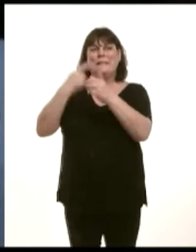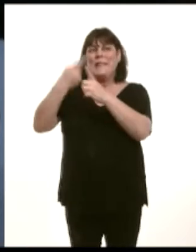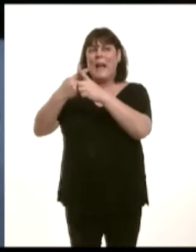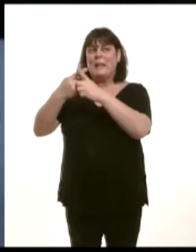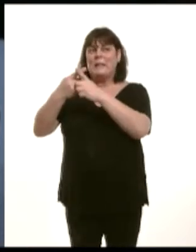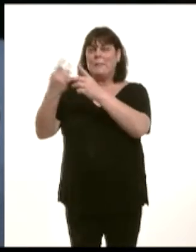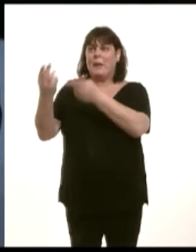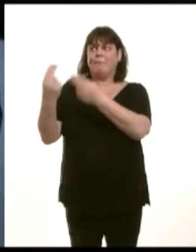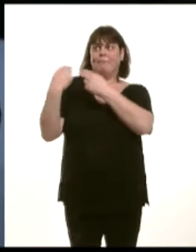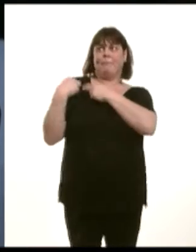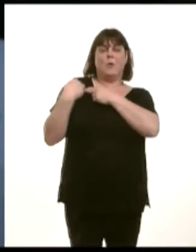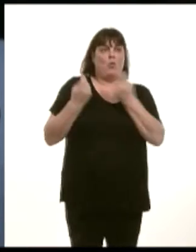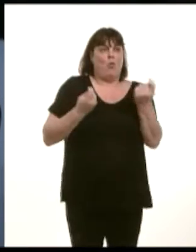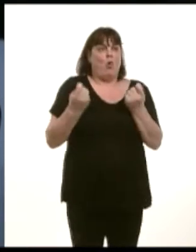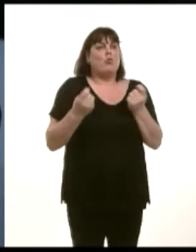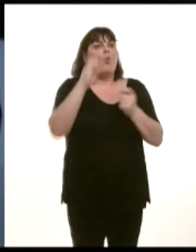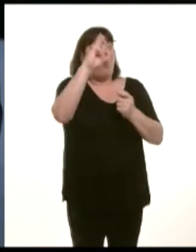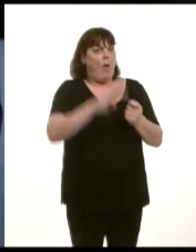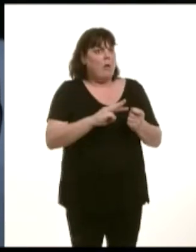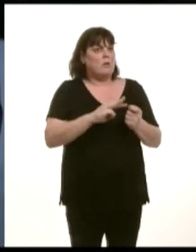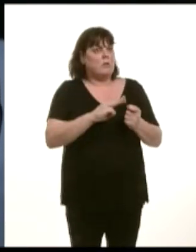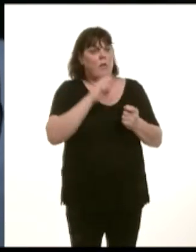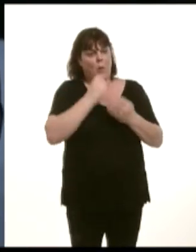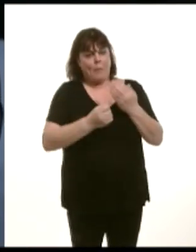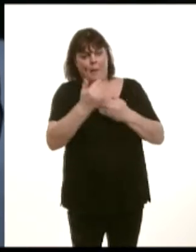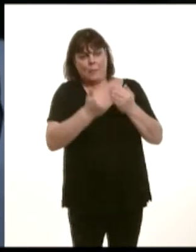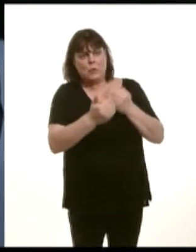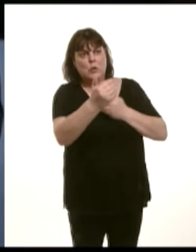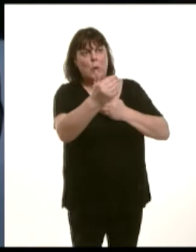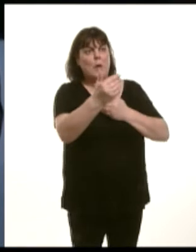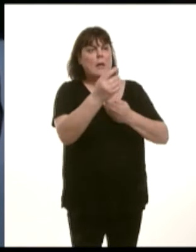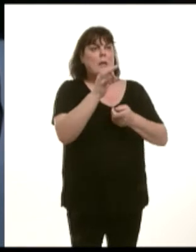to Wales in 2018—fast approaching now, in the wake of the Silk commission.